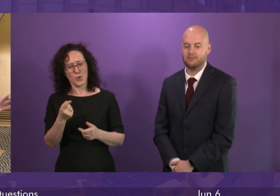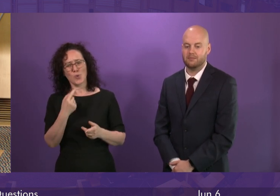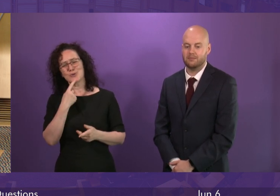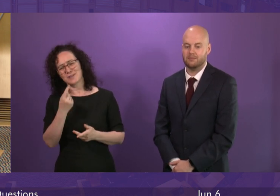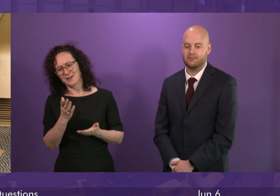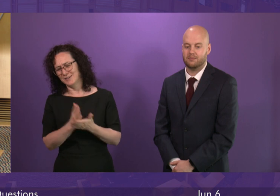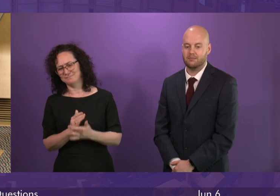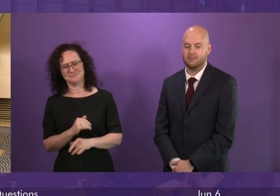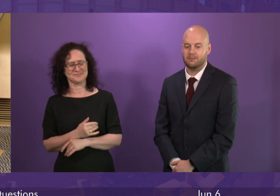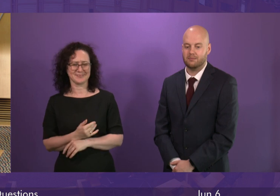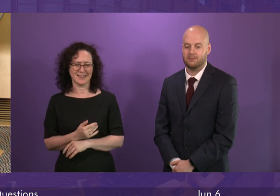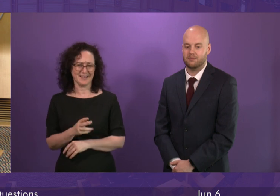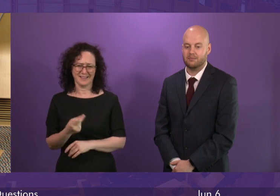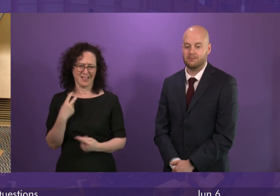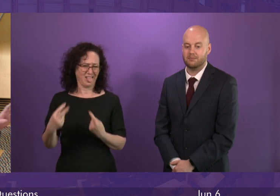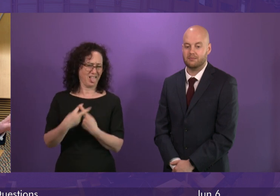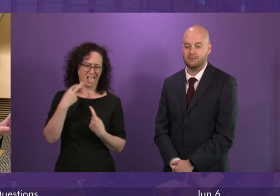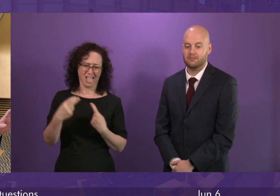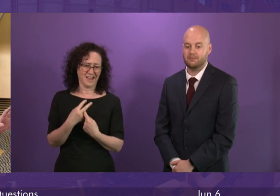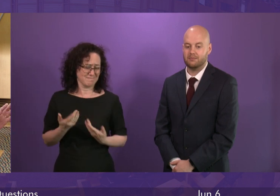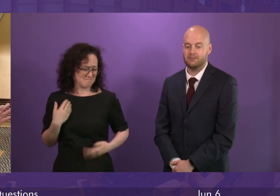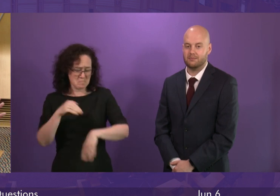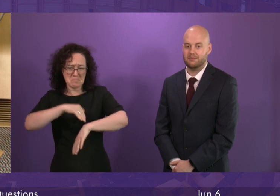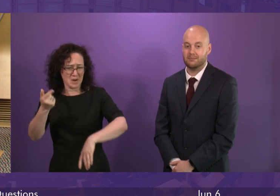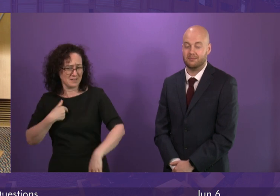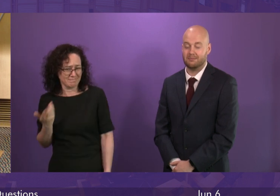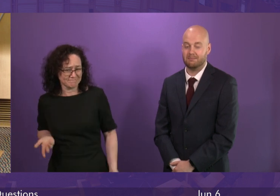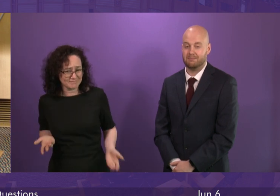He can say what he likes to me—it is water off a duck’s back—but I do not think that